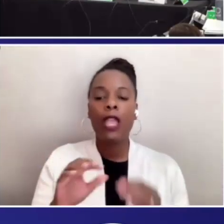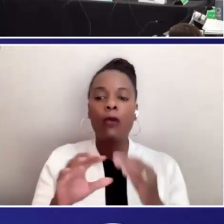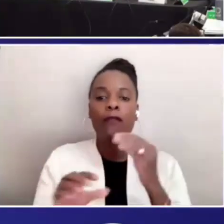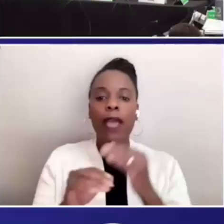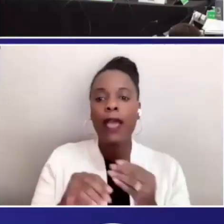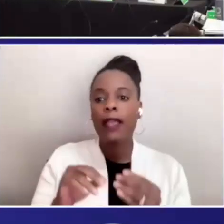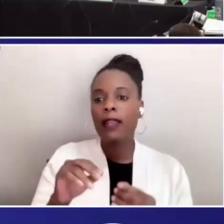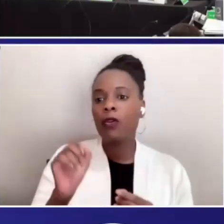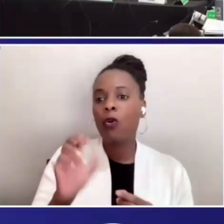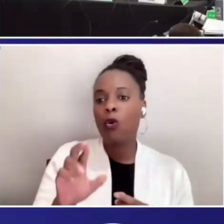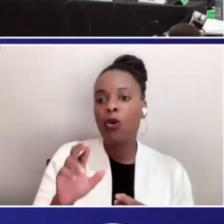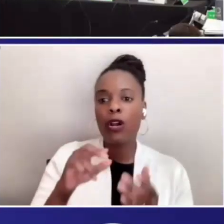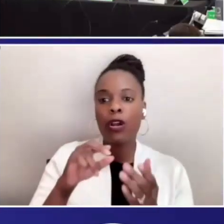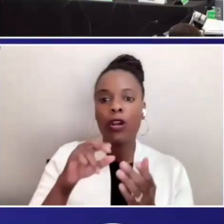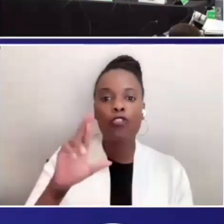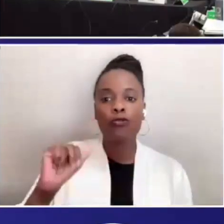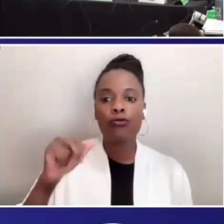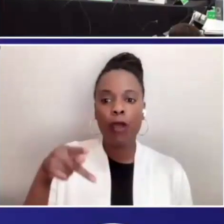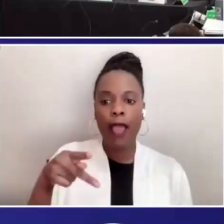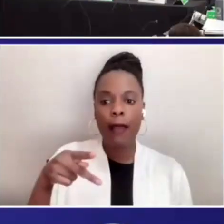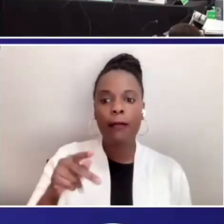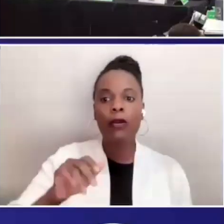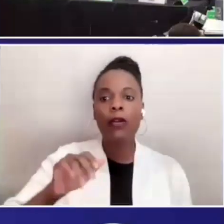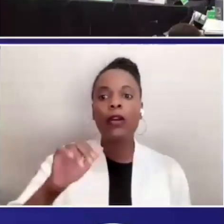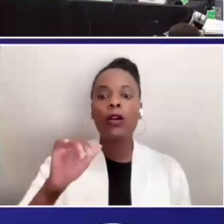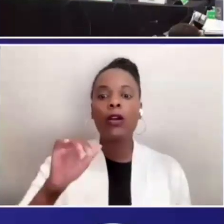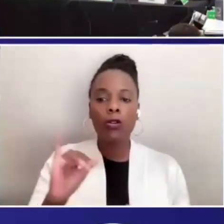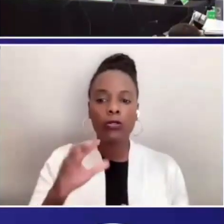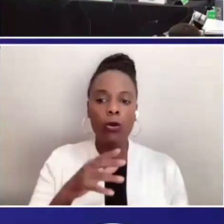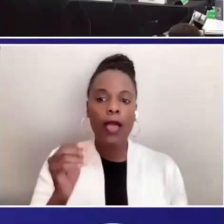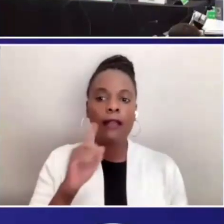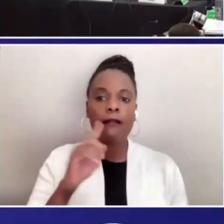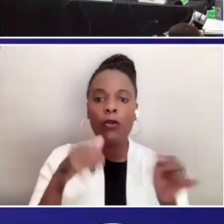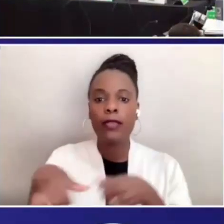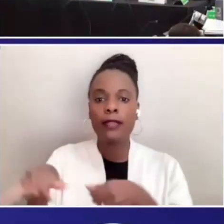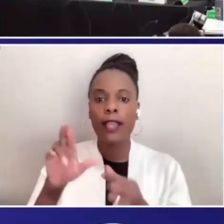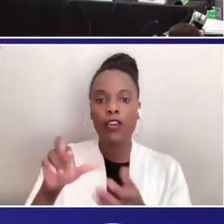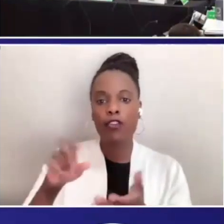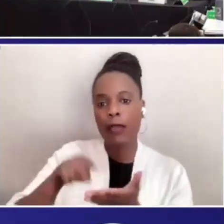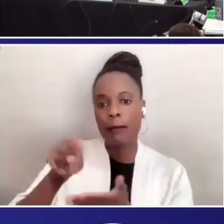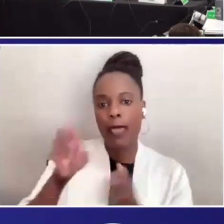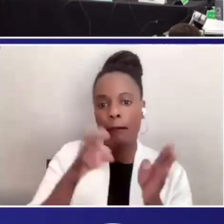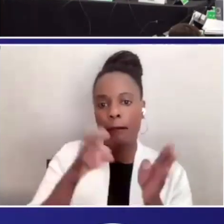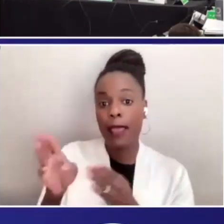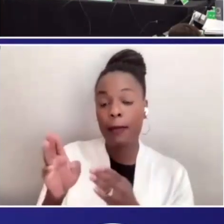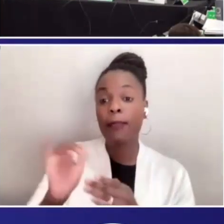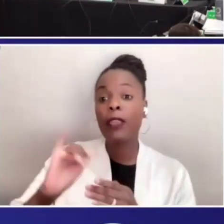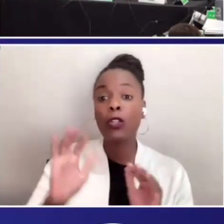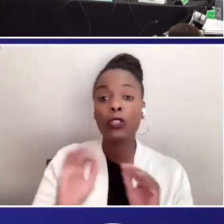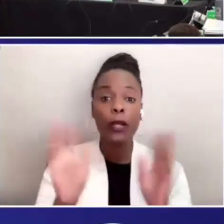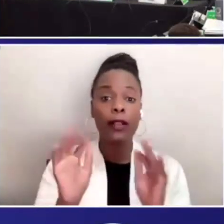and added for the standard repayment plan. We further clarified a cross-reference in